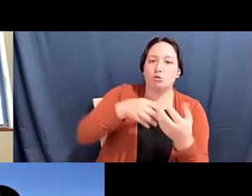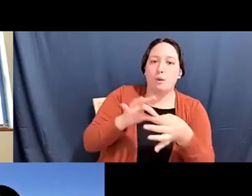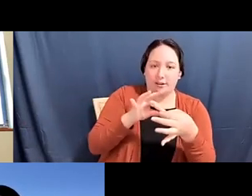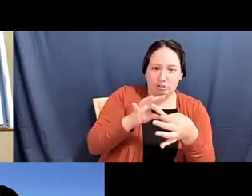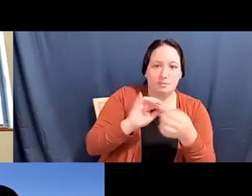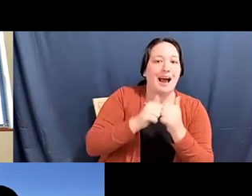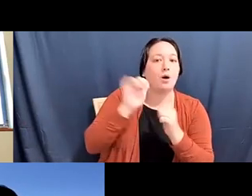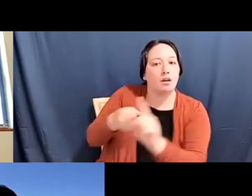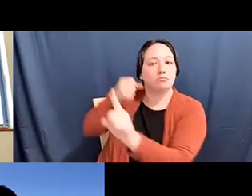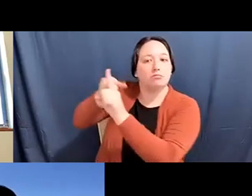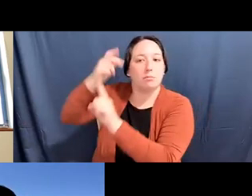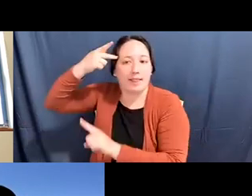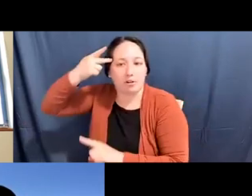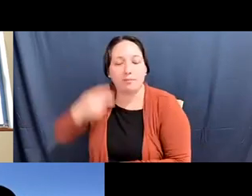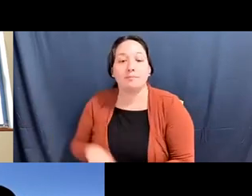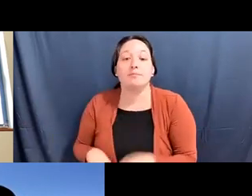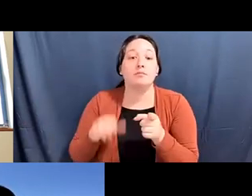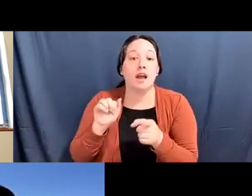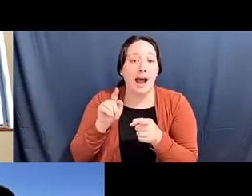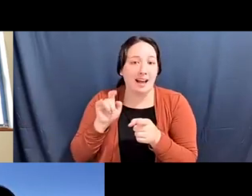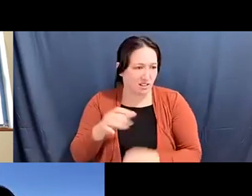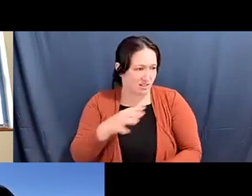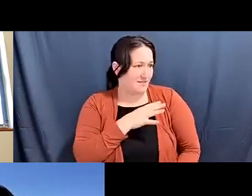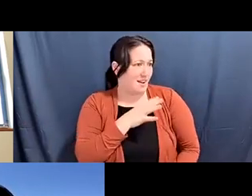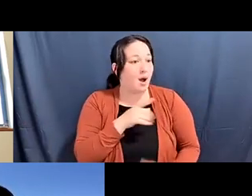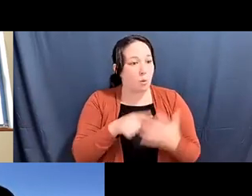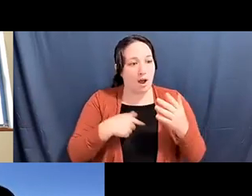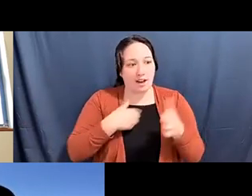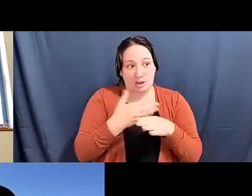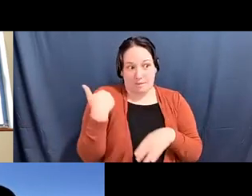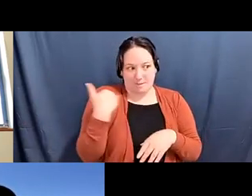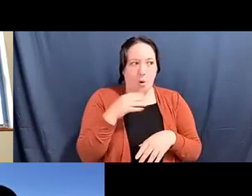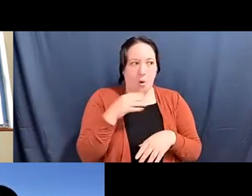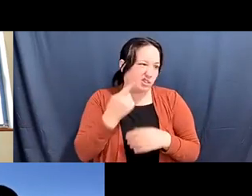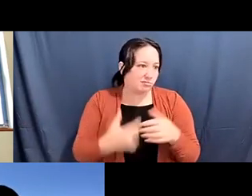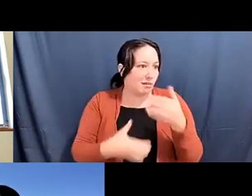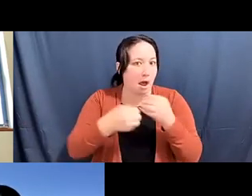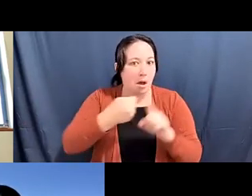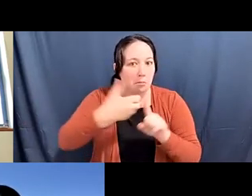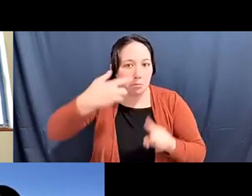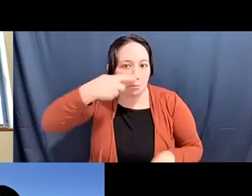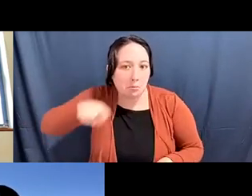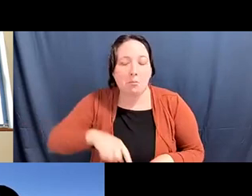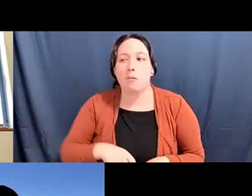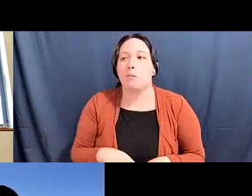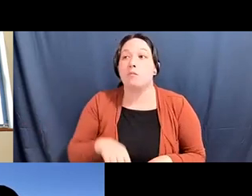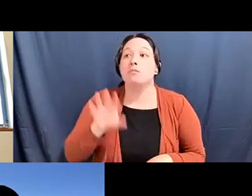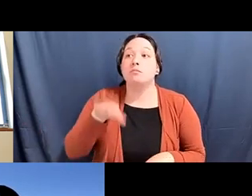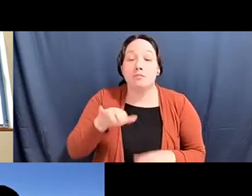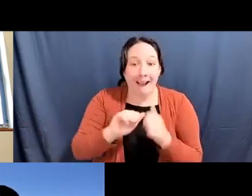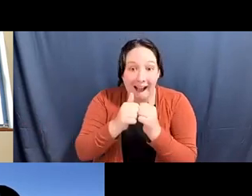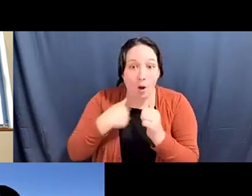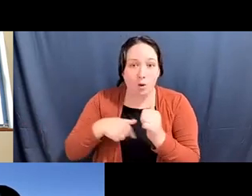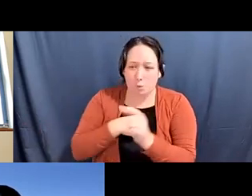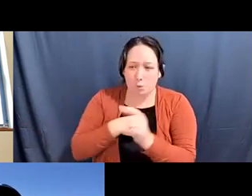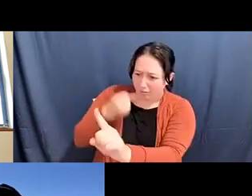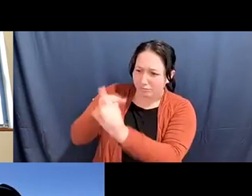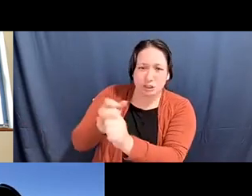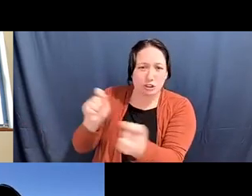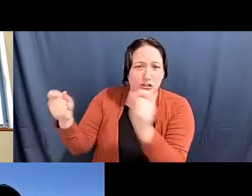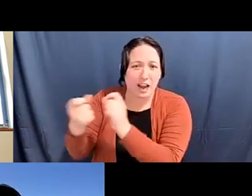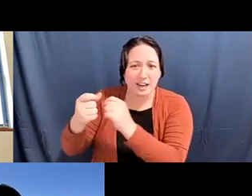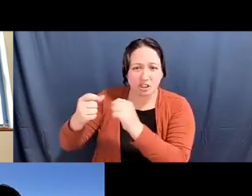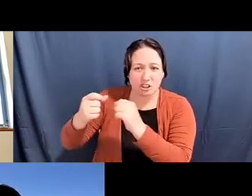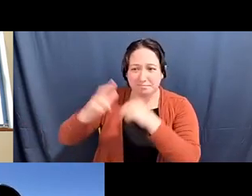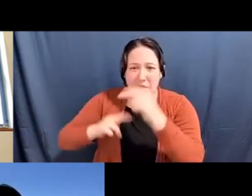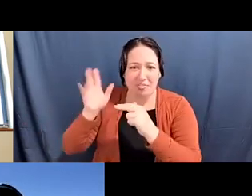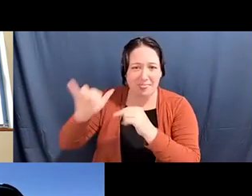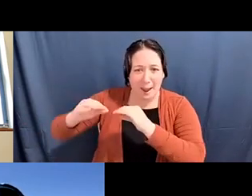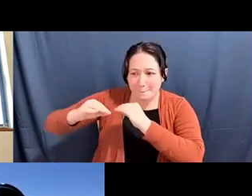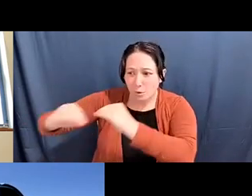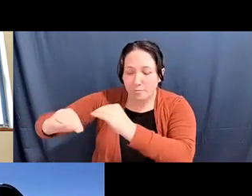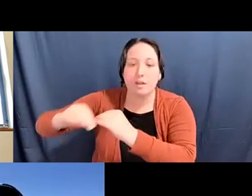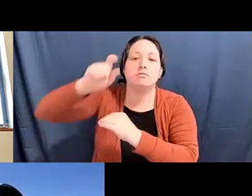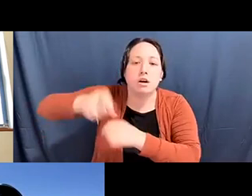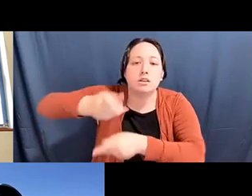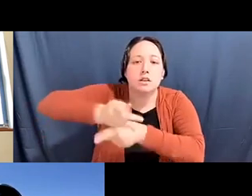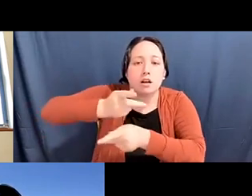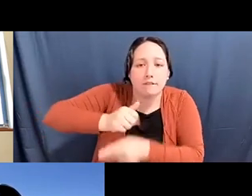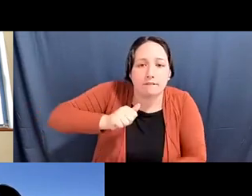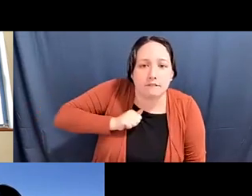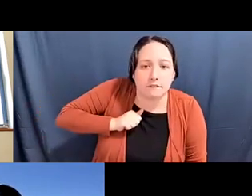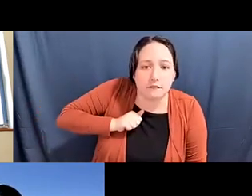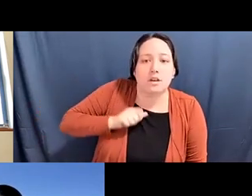Alex Tom he/him: Yeah I'm just gonna build off of what I shared before, which is part of movement building is about taking care of yourself, your community, and society. And